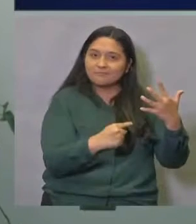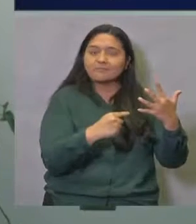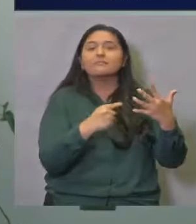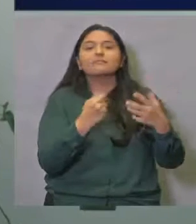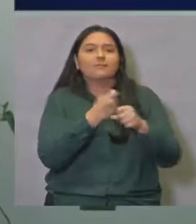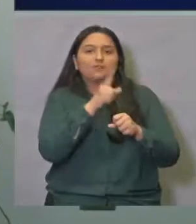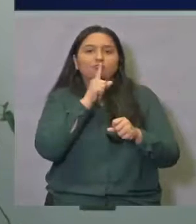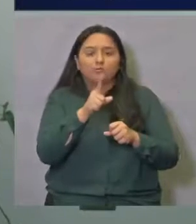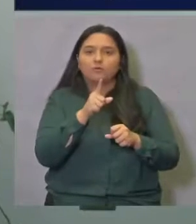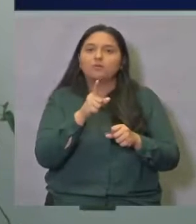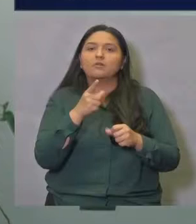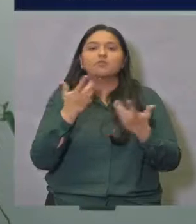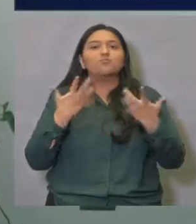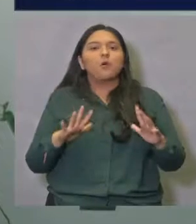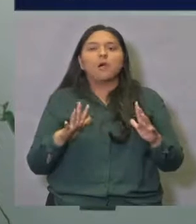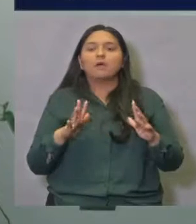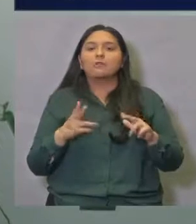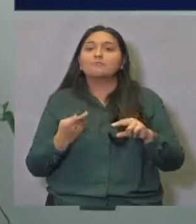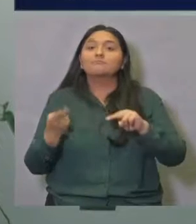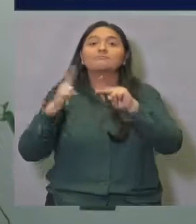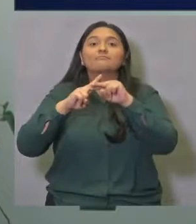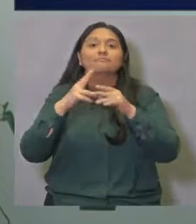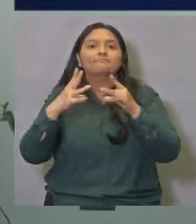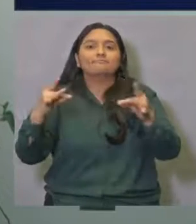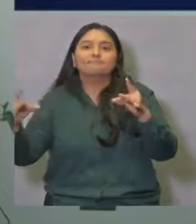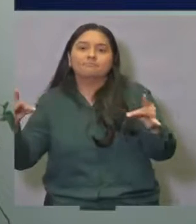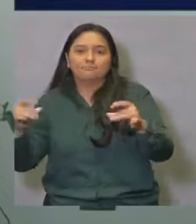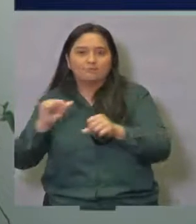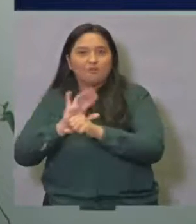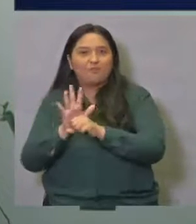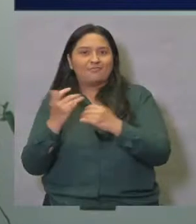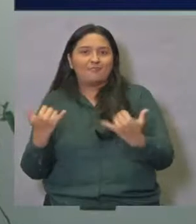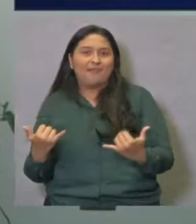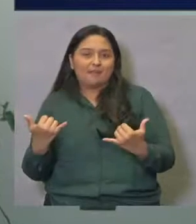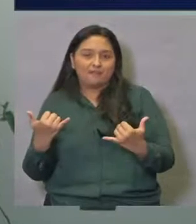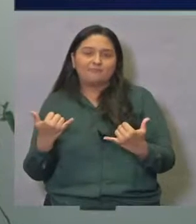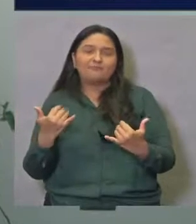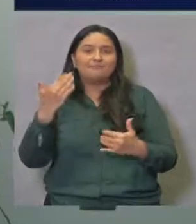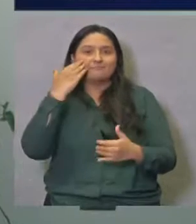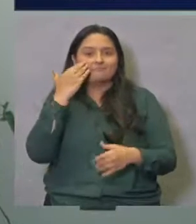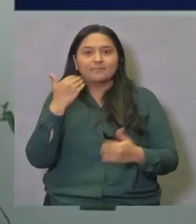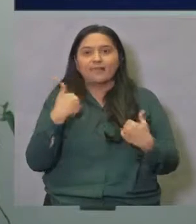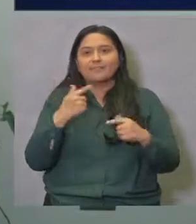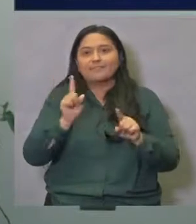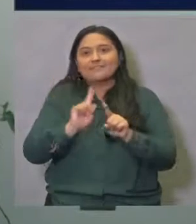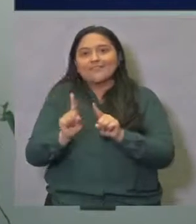THE POSSIBILITY OF REALLY MAKING